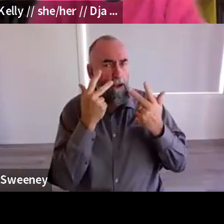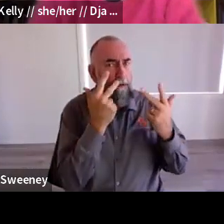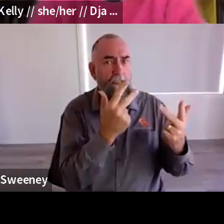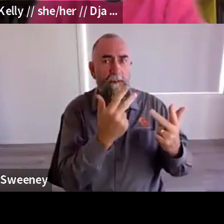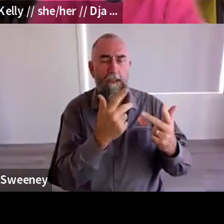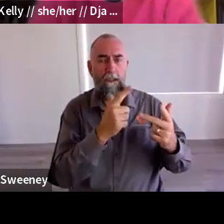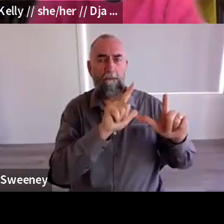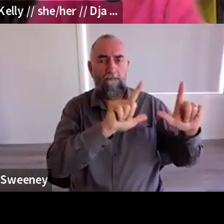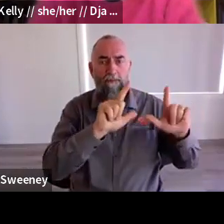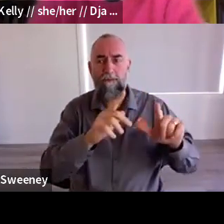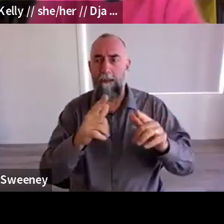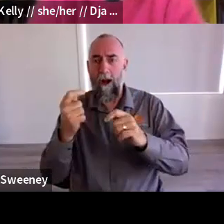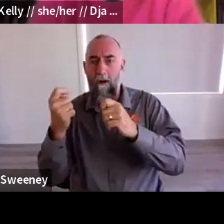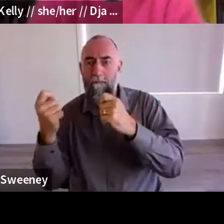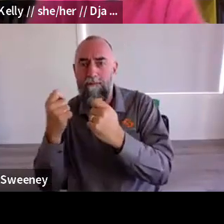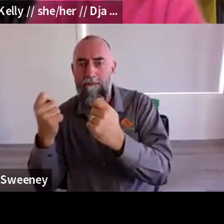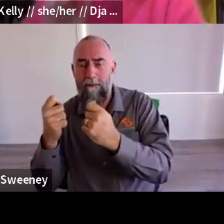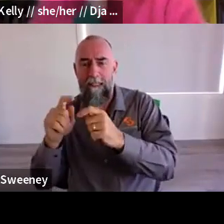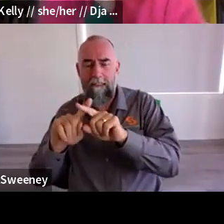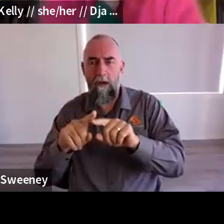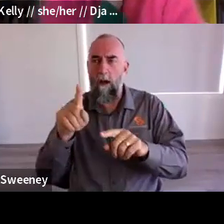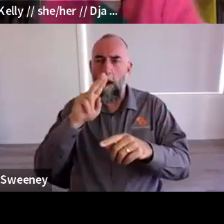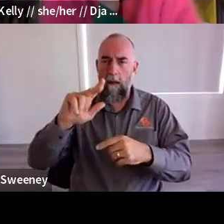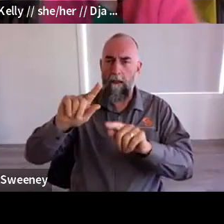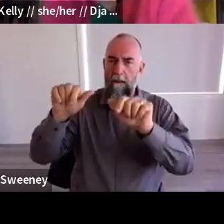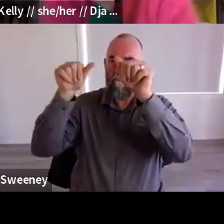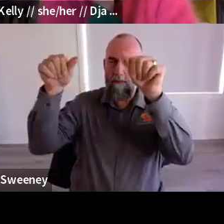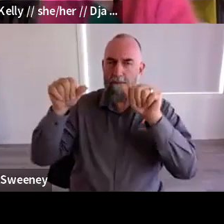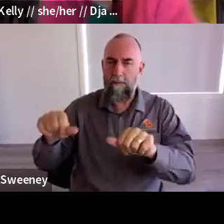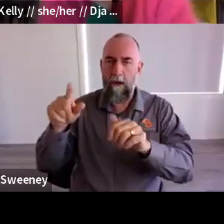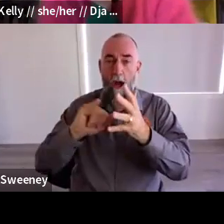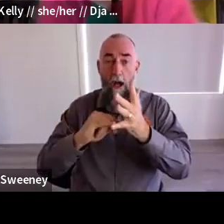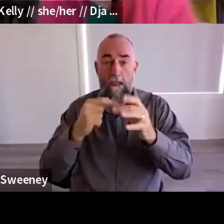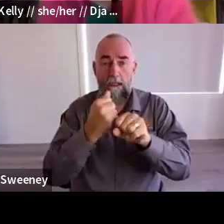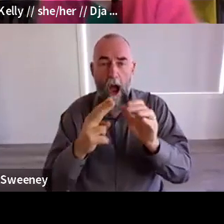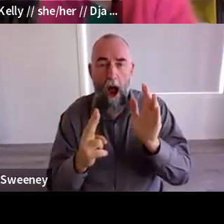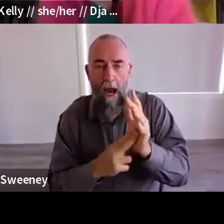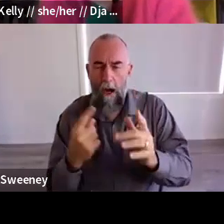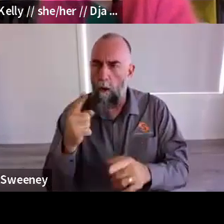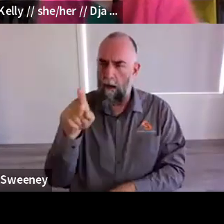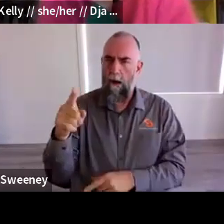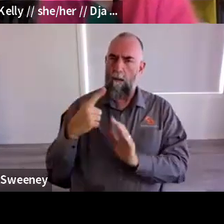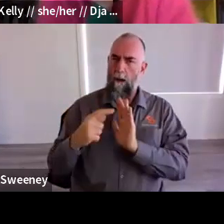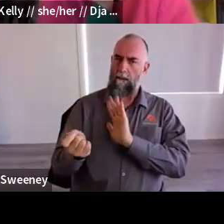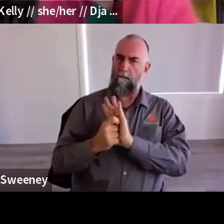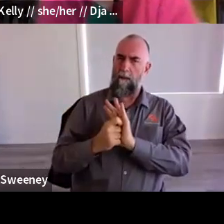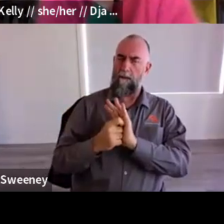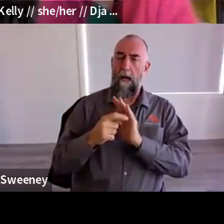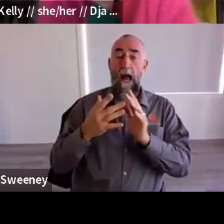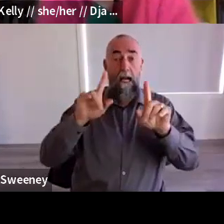it feels like we're into the lion's den here, audiences are starting to clock the cultural events or the festivals or exhibitions they're going to, you